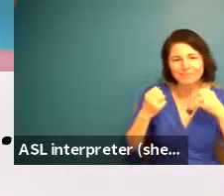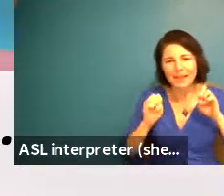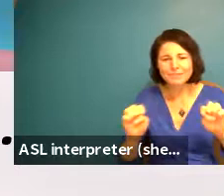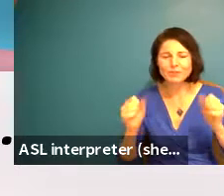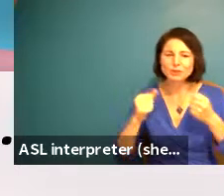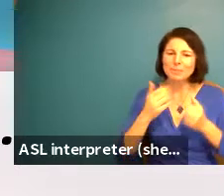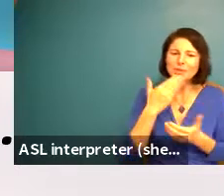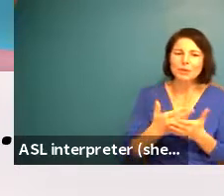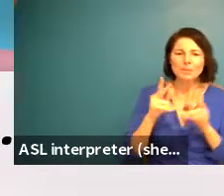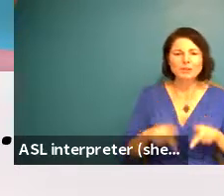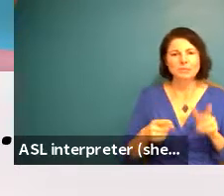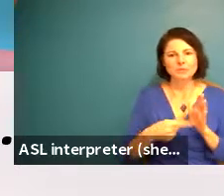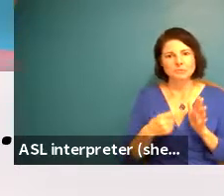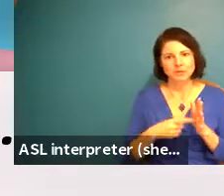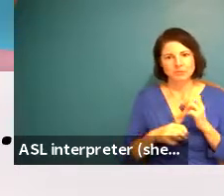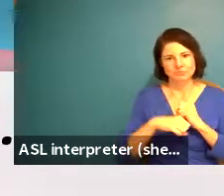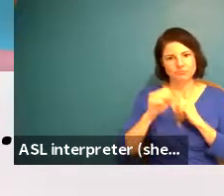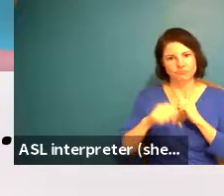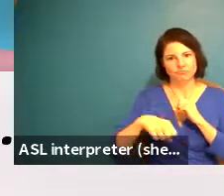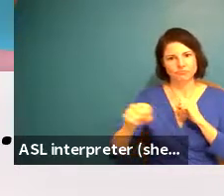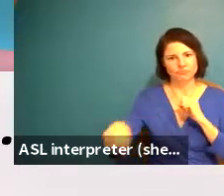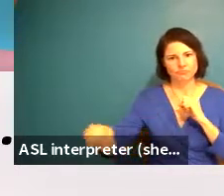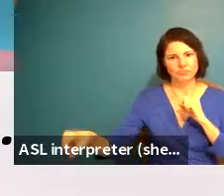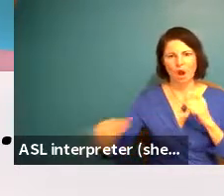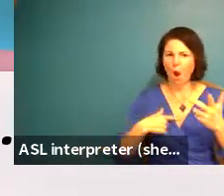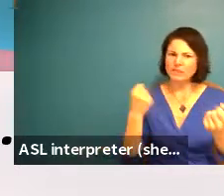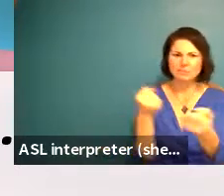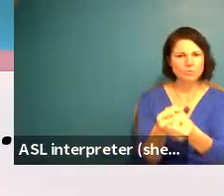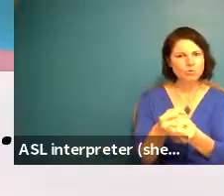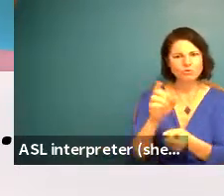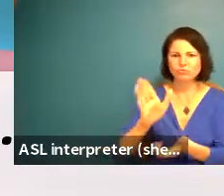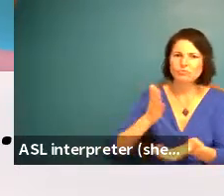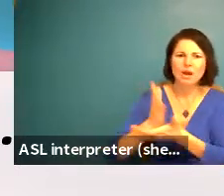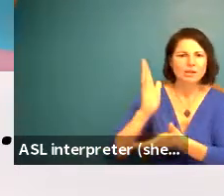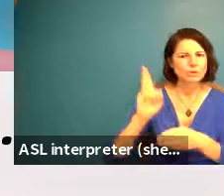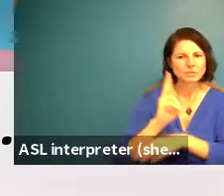sometimes they go on on about, you know, oh, I, I really support your right to use the restroom. And you know, I have so many trans